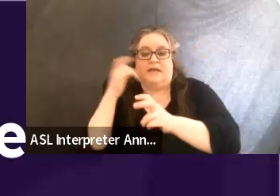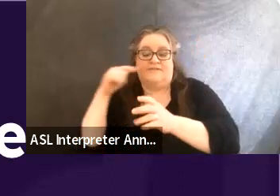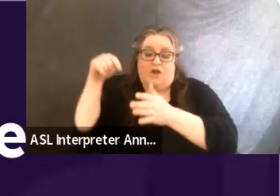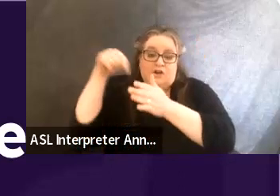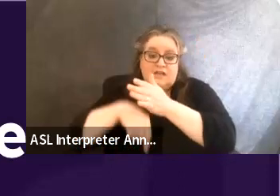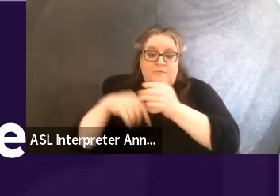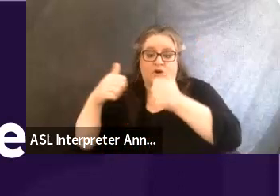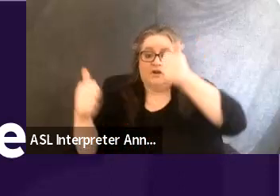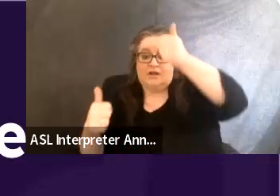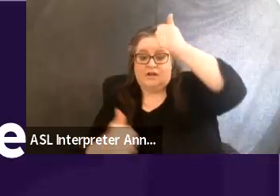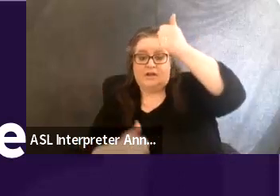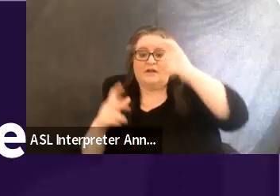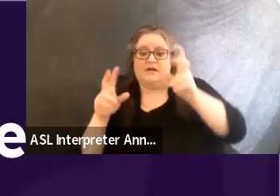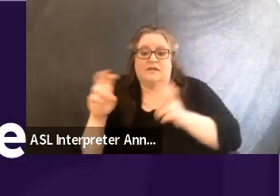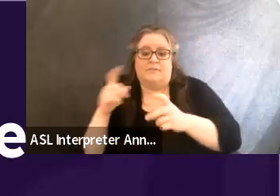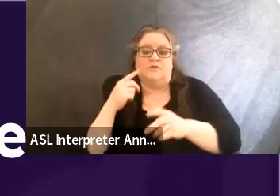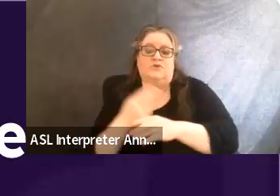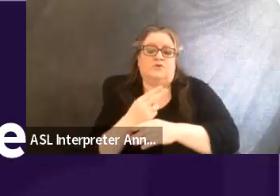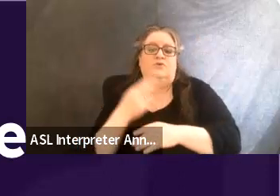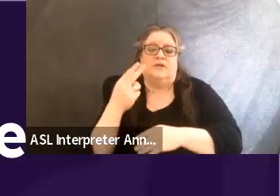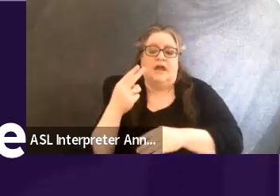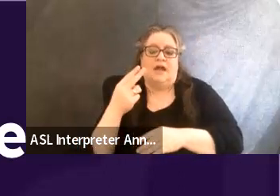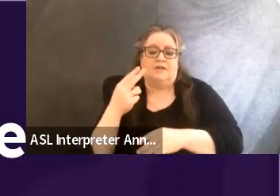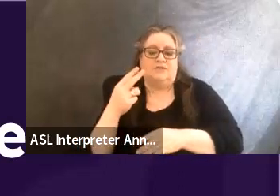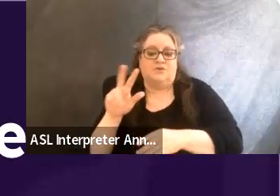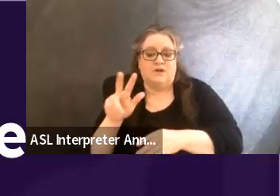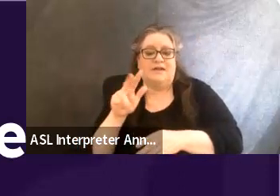then we use H3, H4, H5, and up to H6.